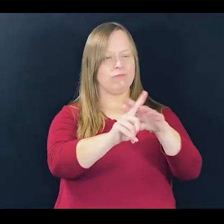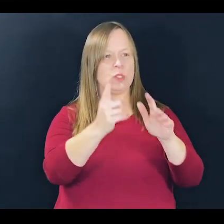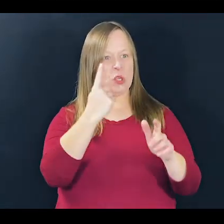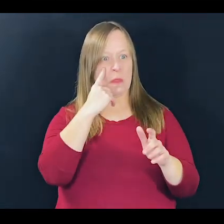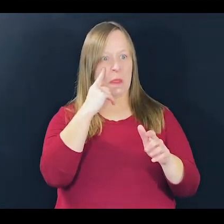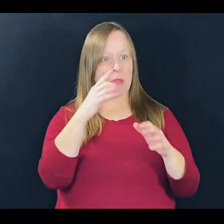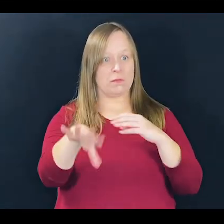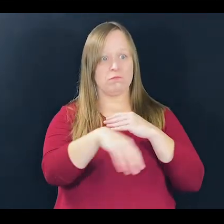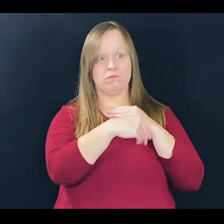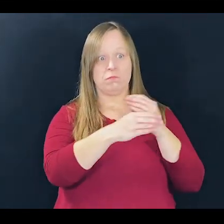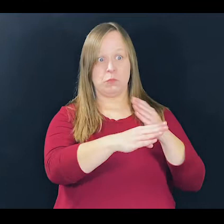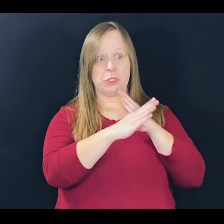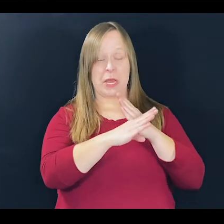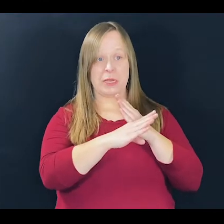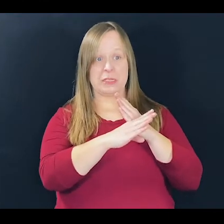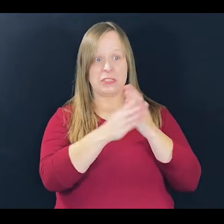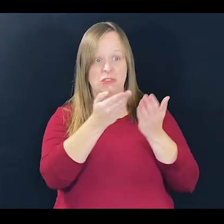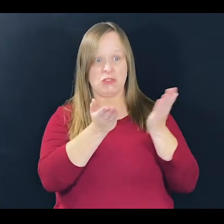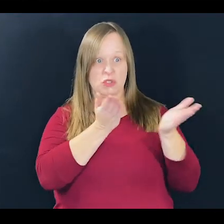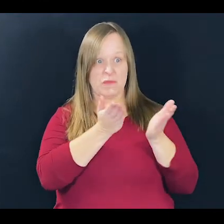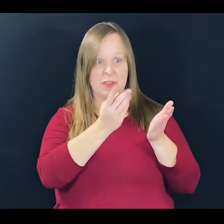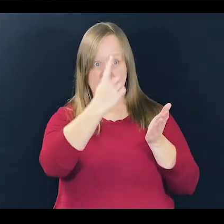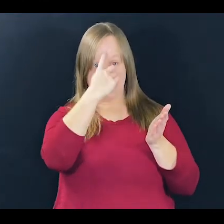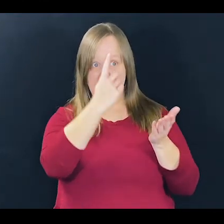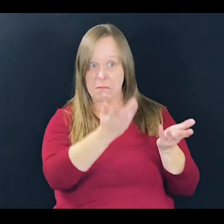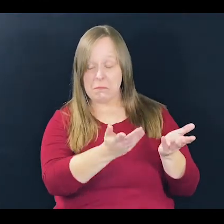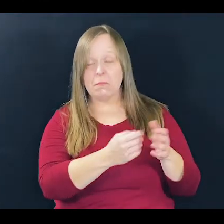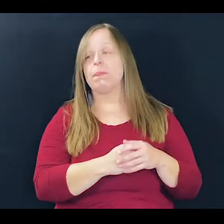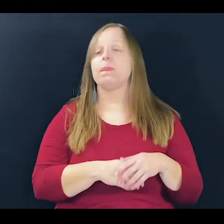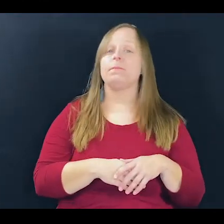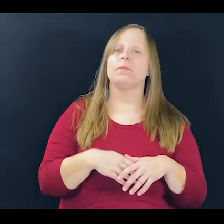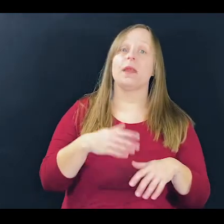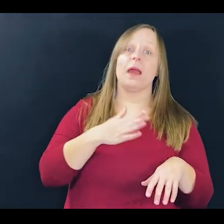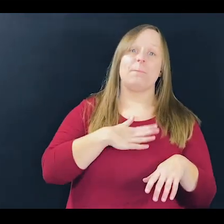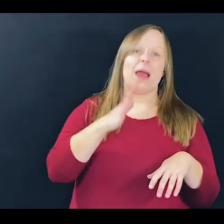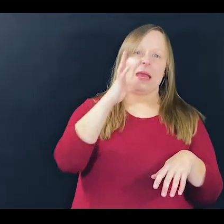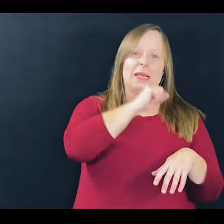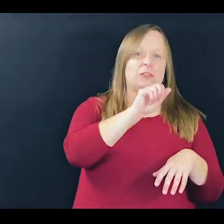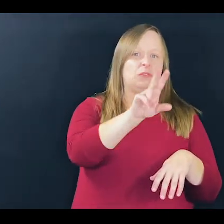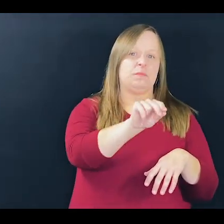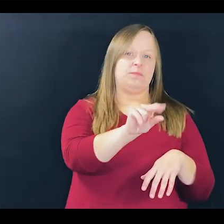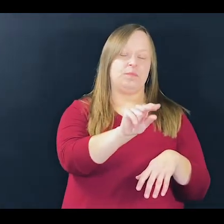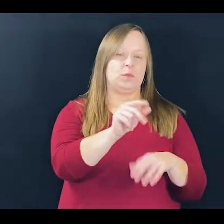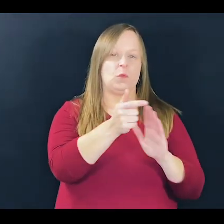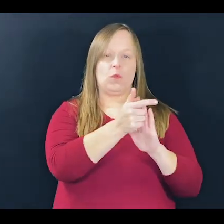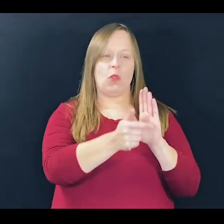think they will end up being a protected service soon? My guess is no. The law has